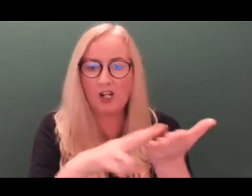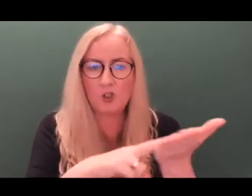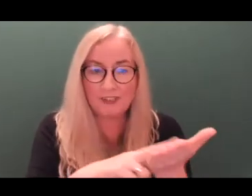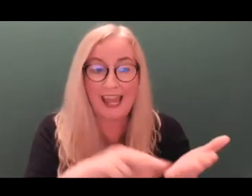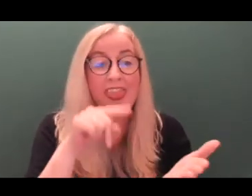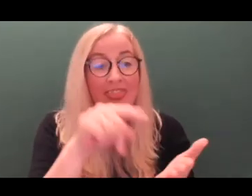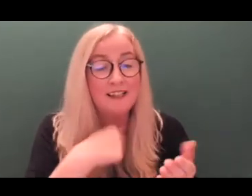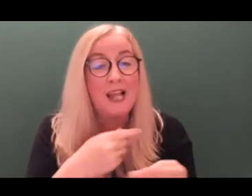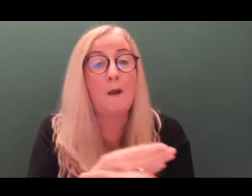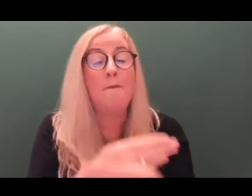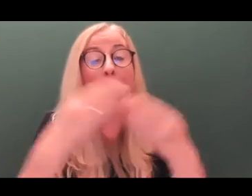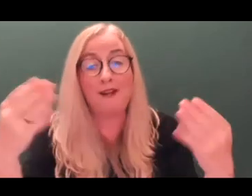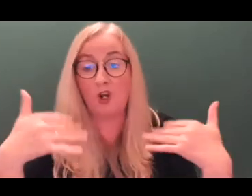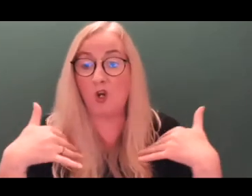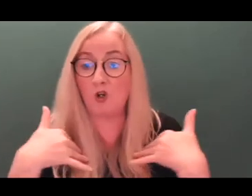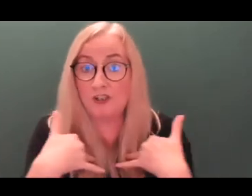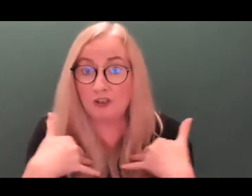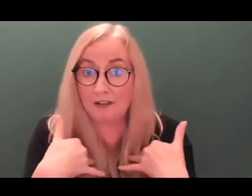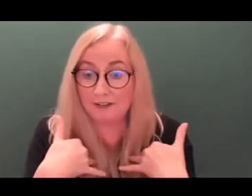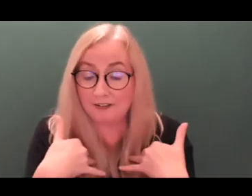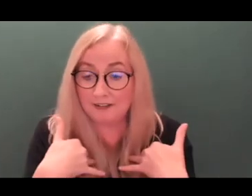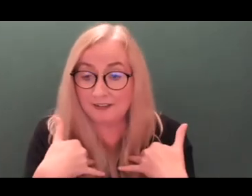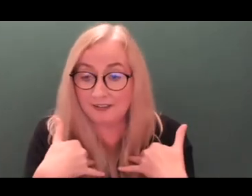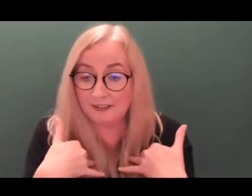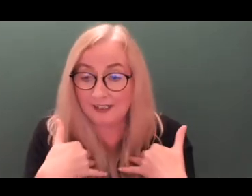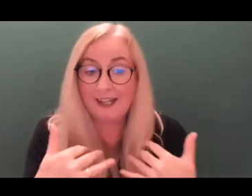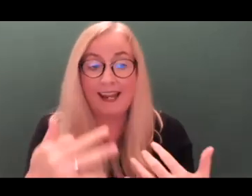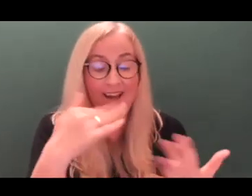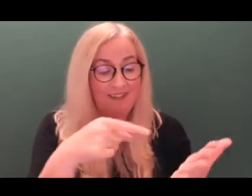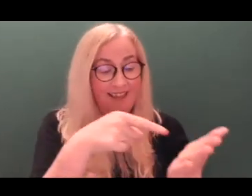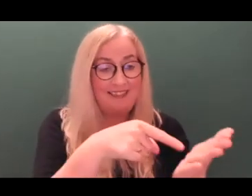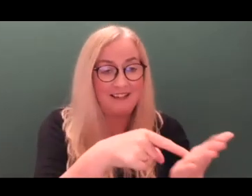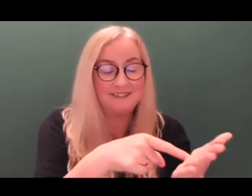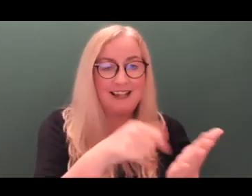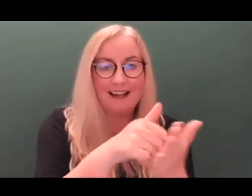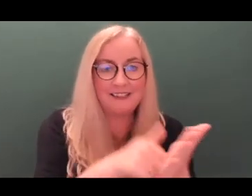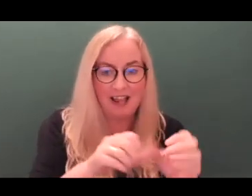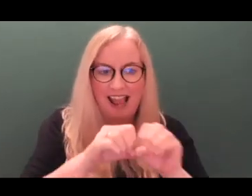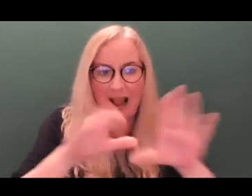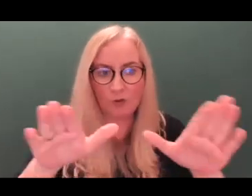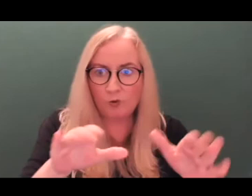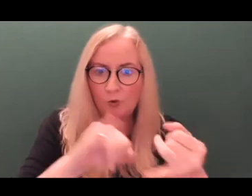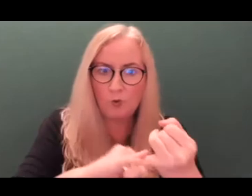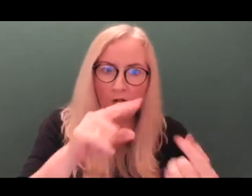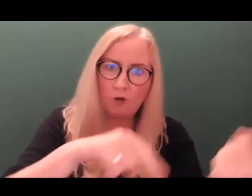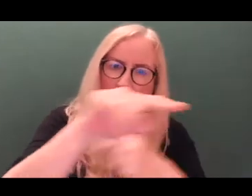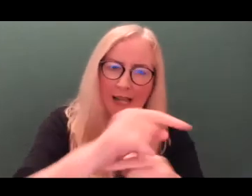concern that it doesn't reach those that really need it. So I think going back to what Louise